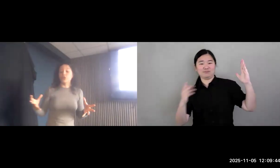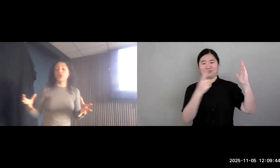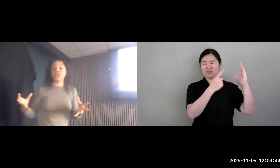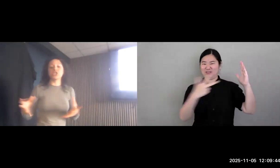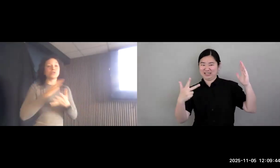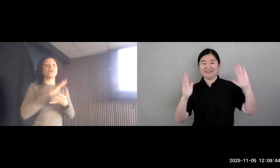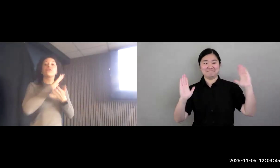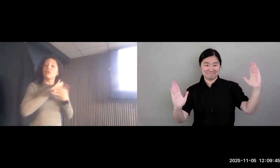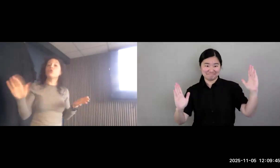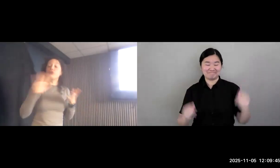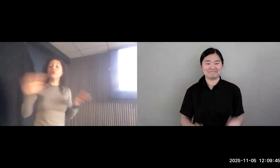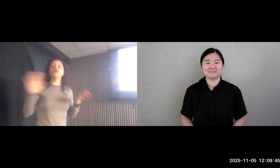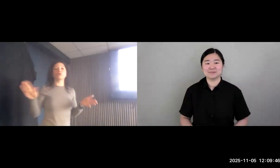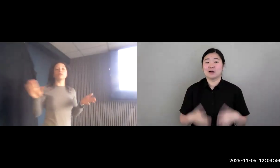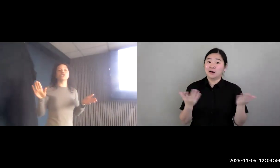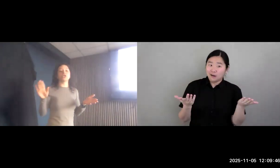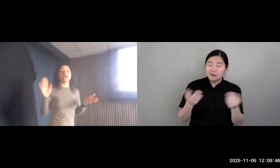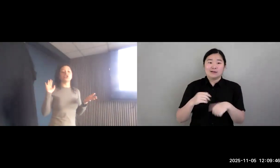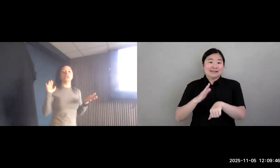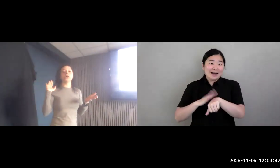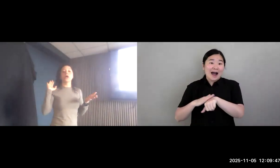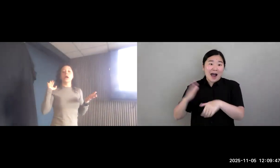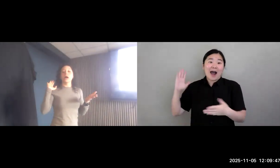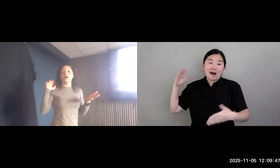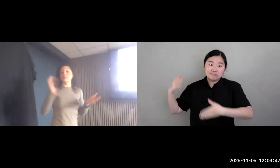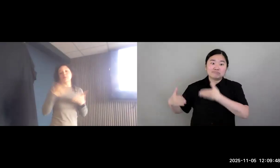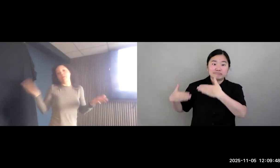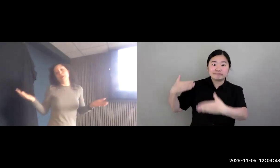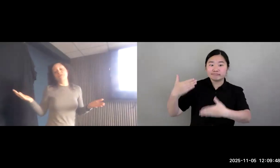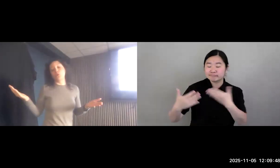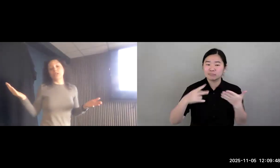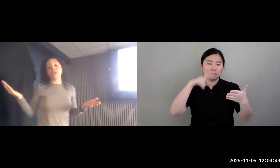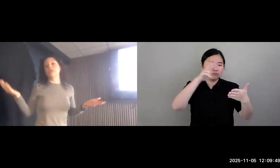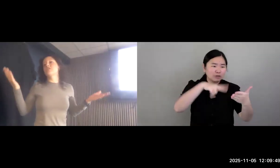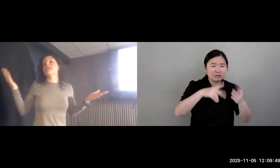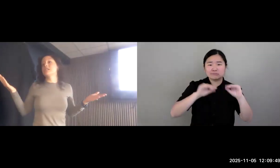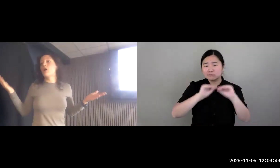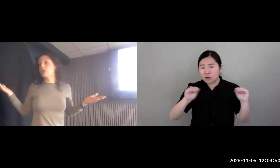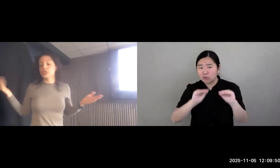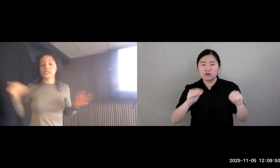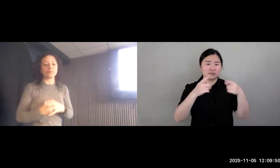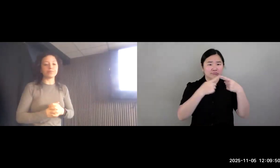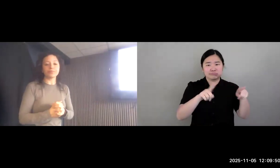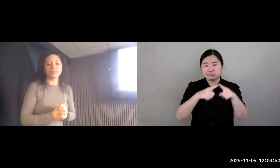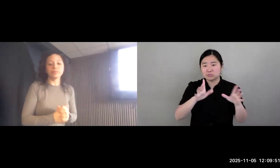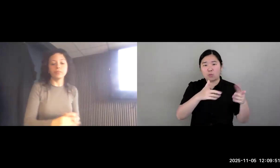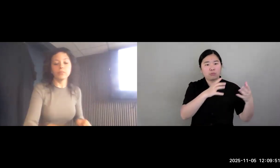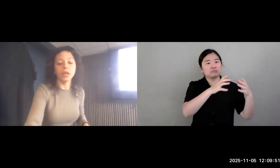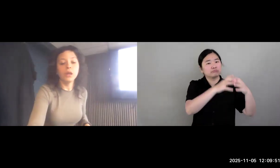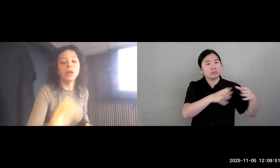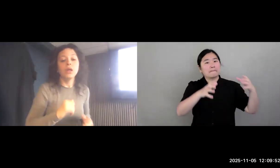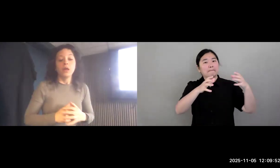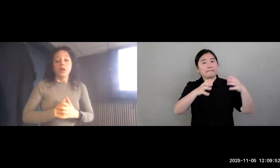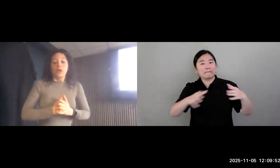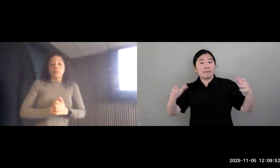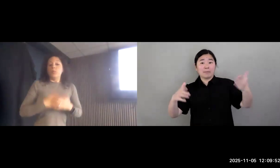The third generation received full formal education, some of them even went to universities and colleges.